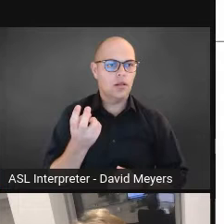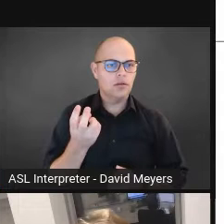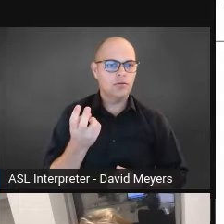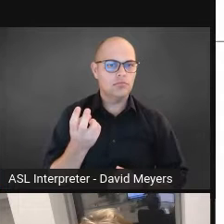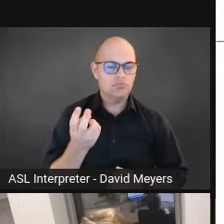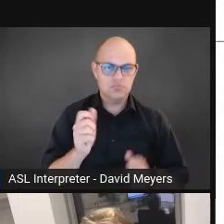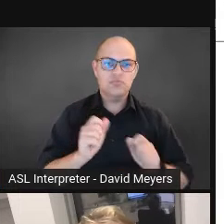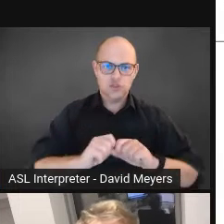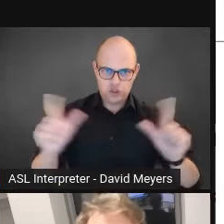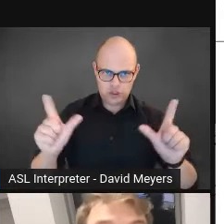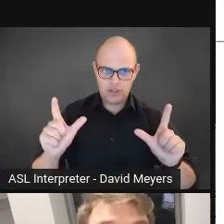Thank you.